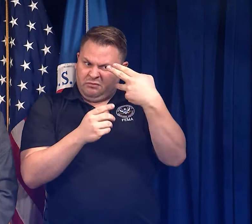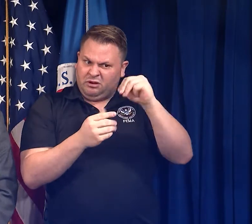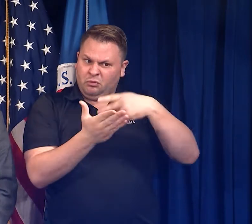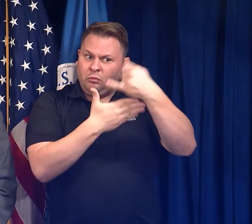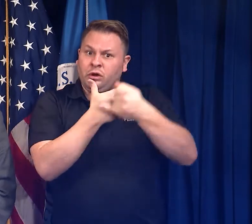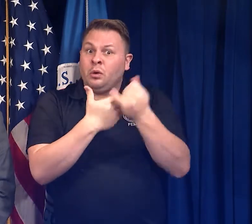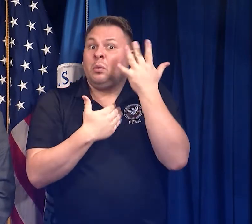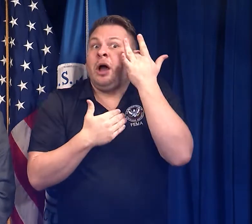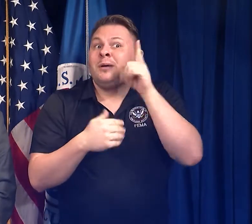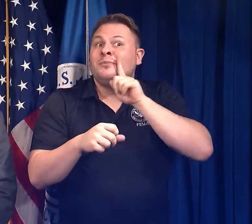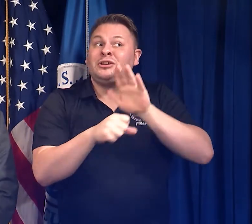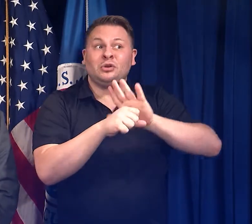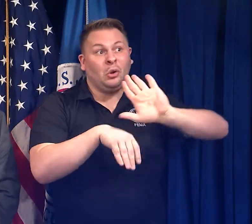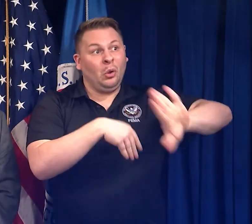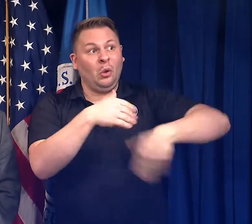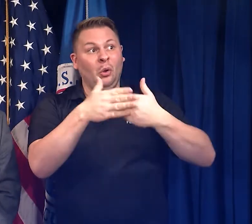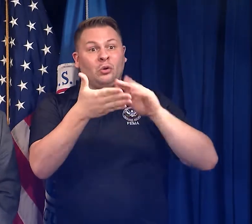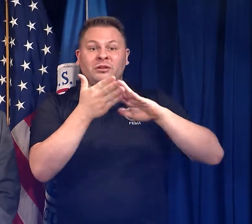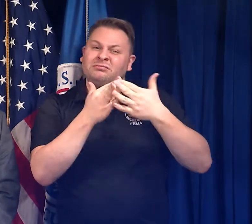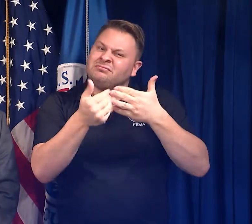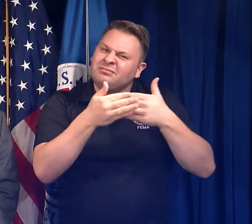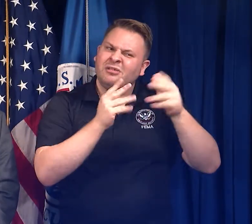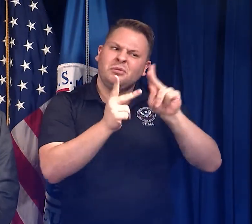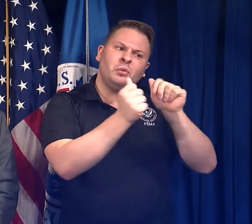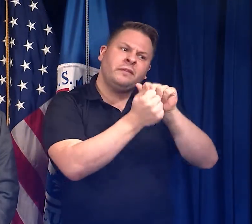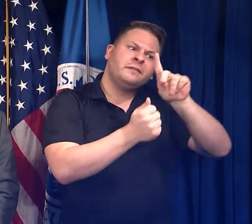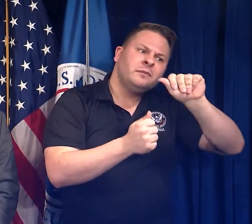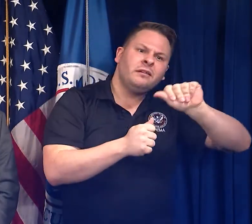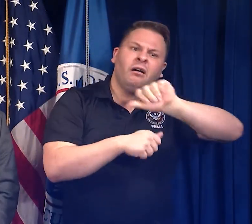to serve the whole community to the greatest extent possible.